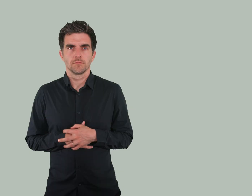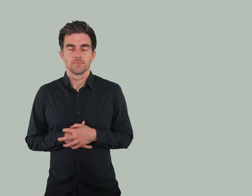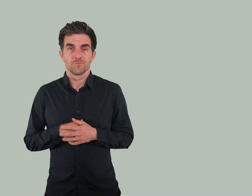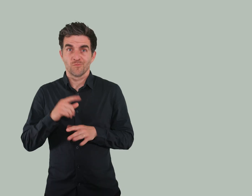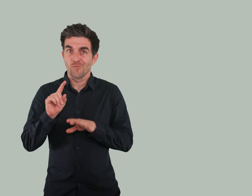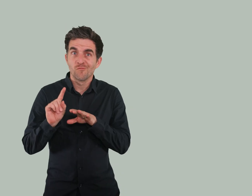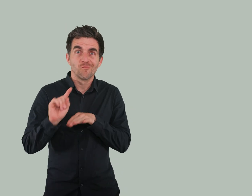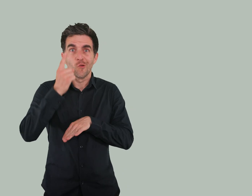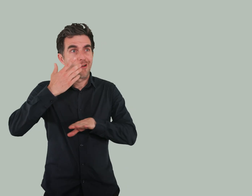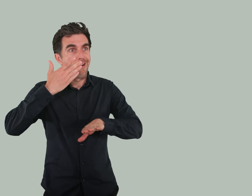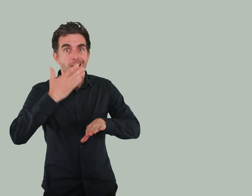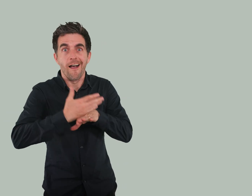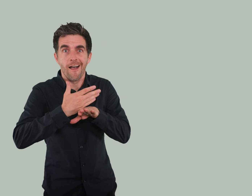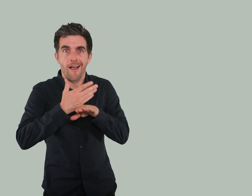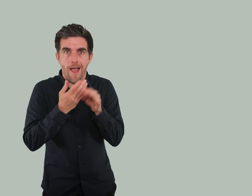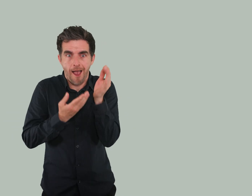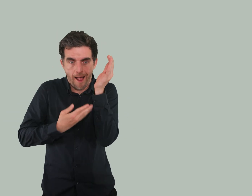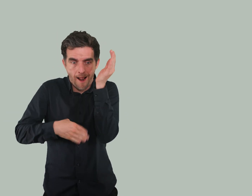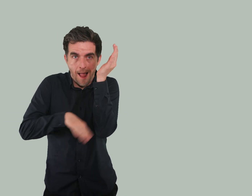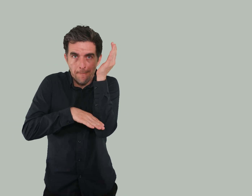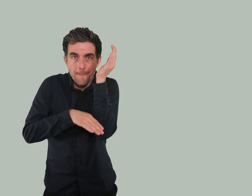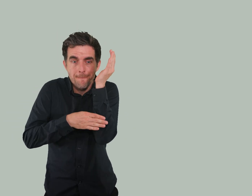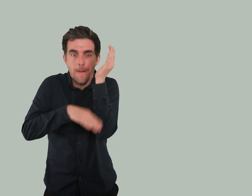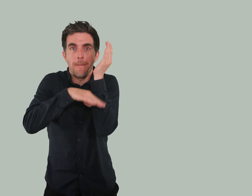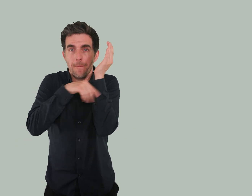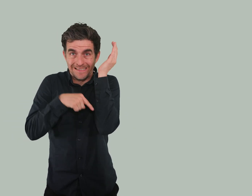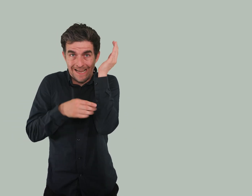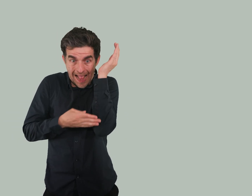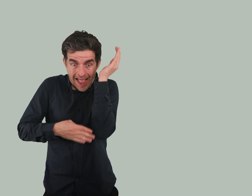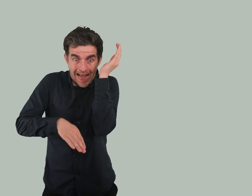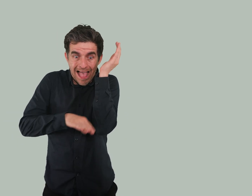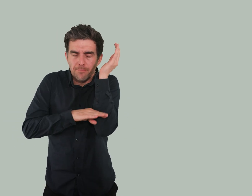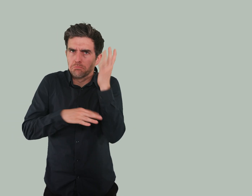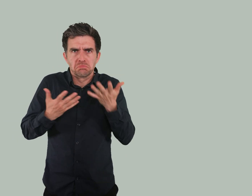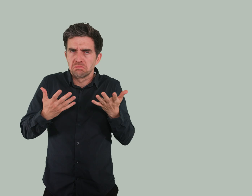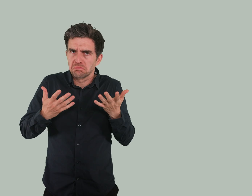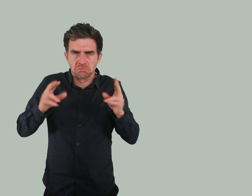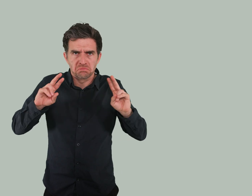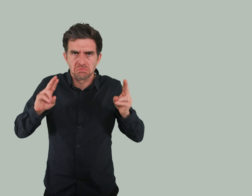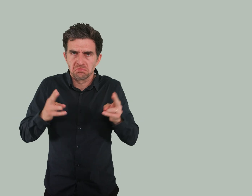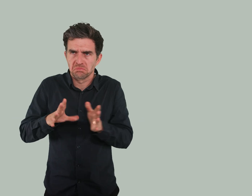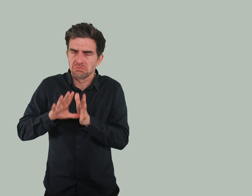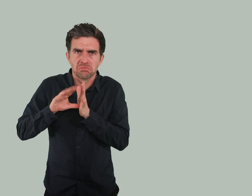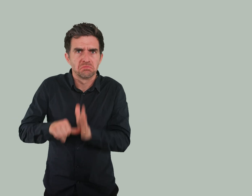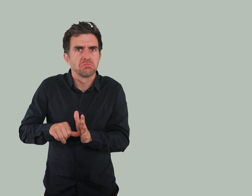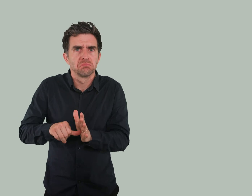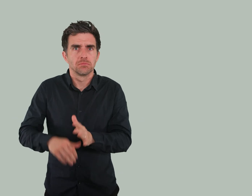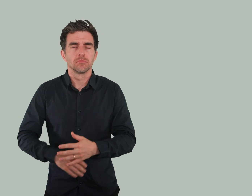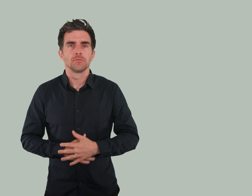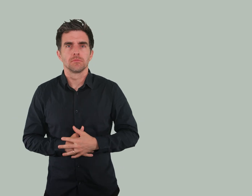3.2 The first rung has thinned